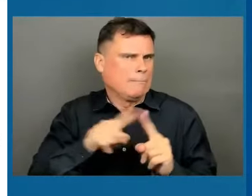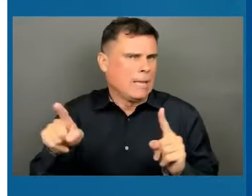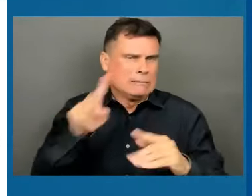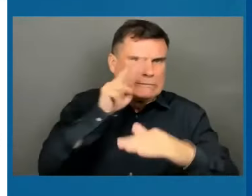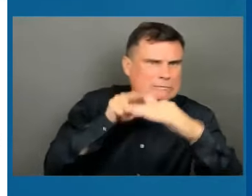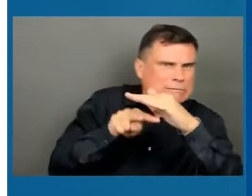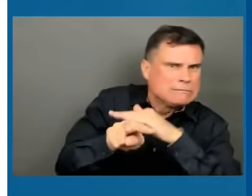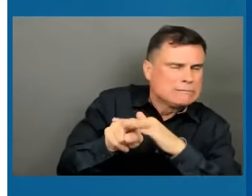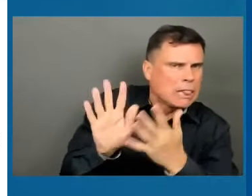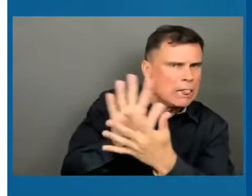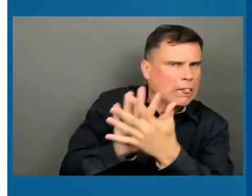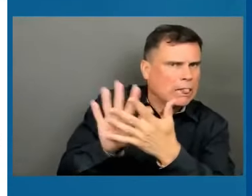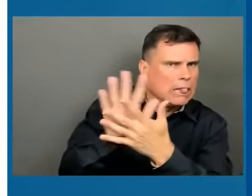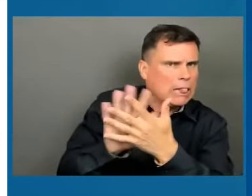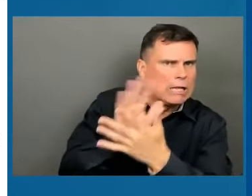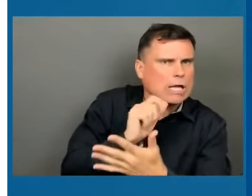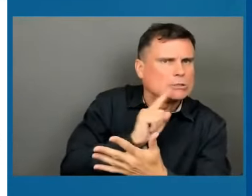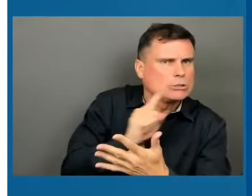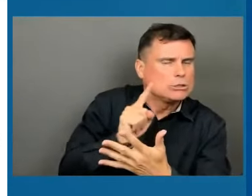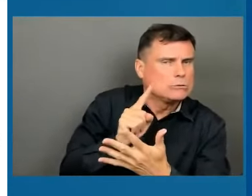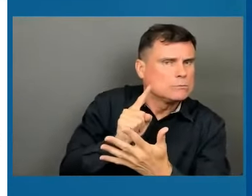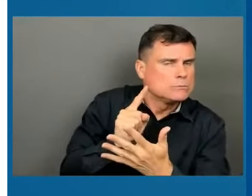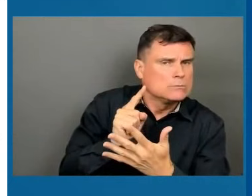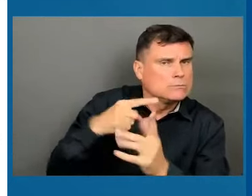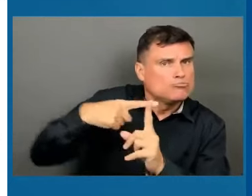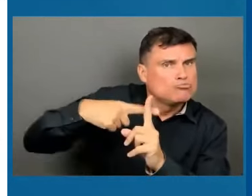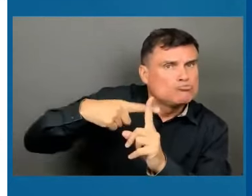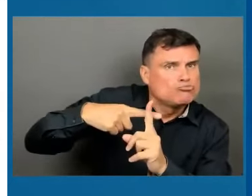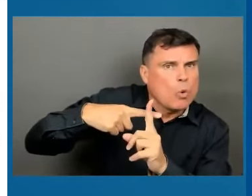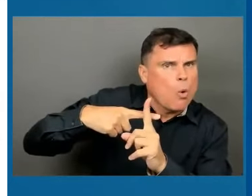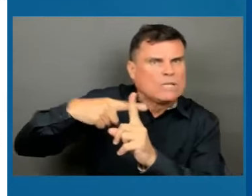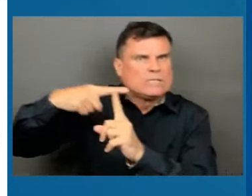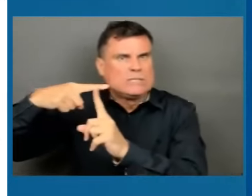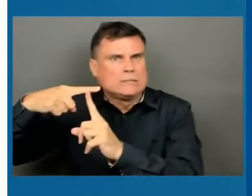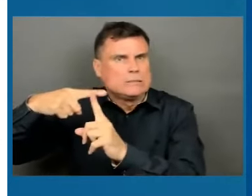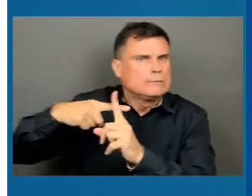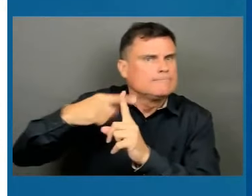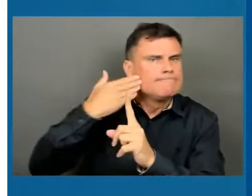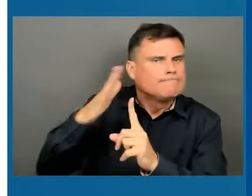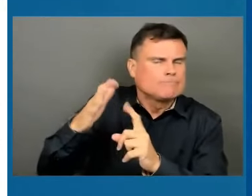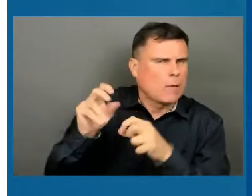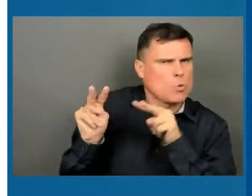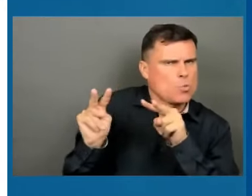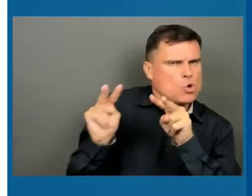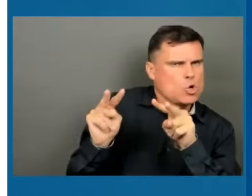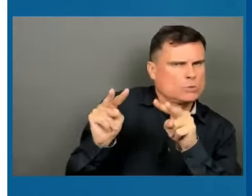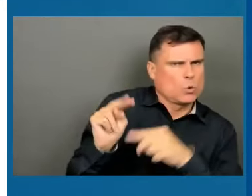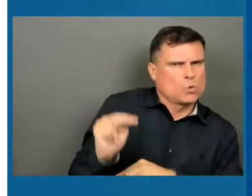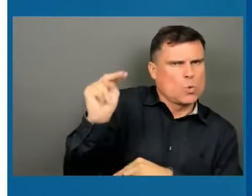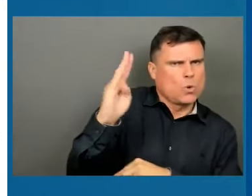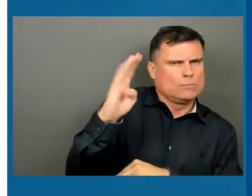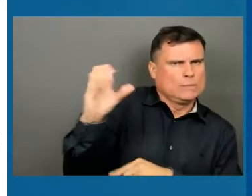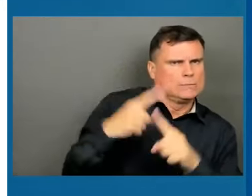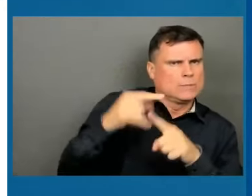be events, you know, a few days long, maybe even a week long that move away from this narrative.